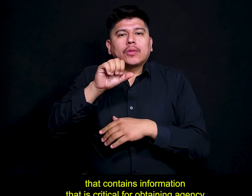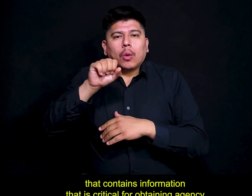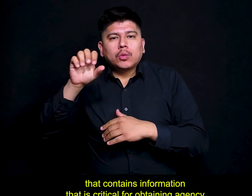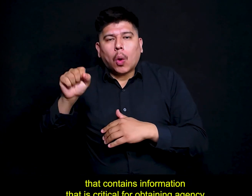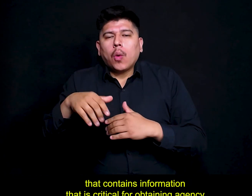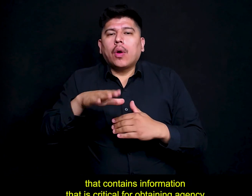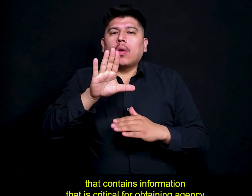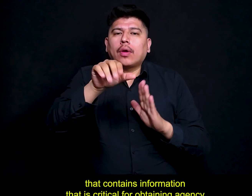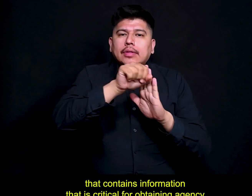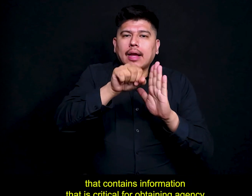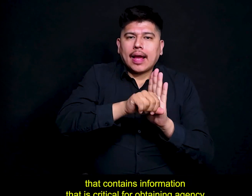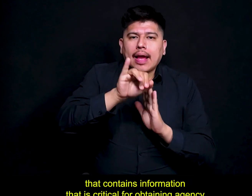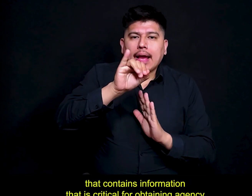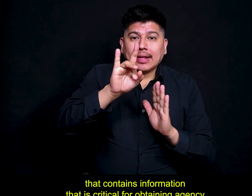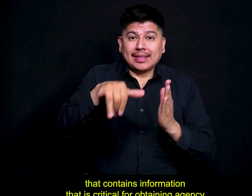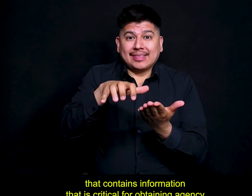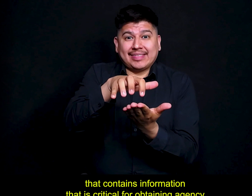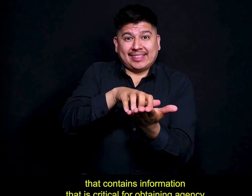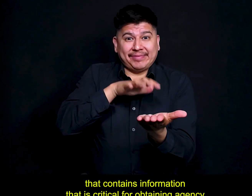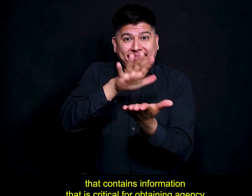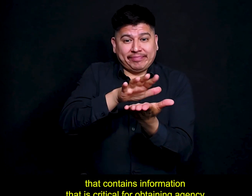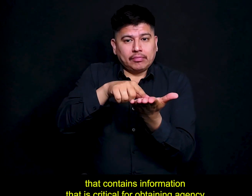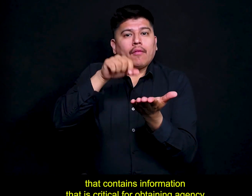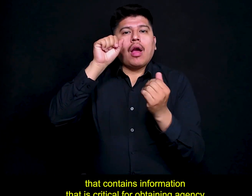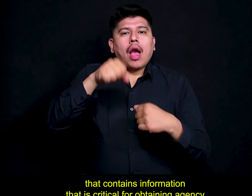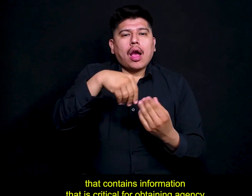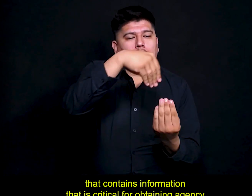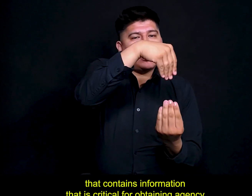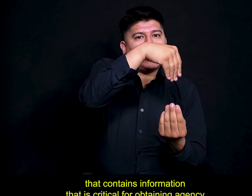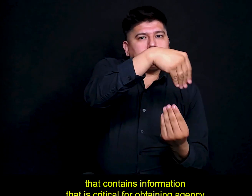that contains information that is critical for obtaining agency